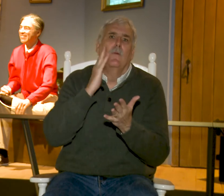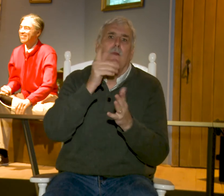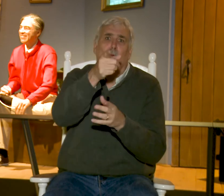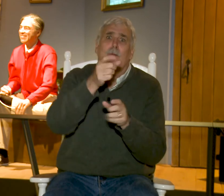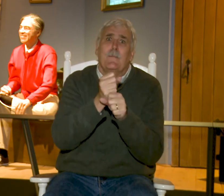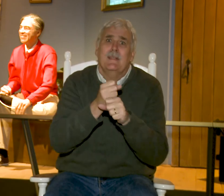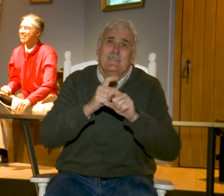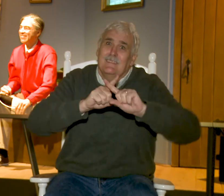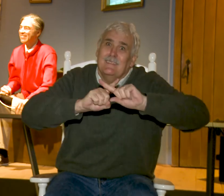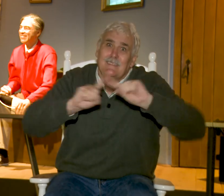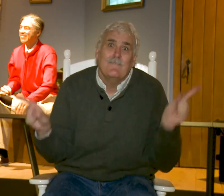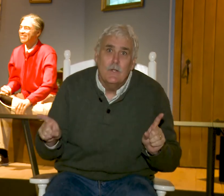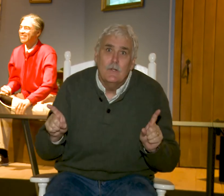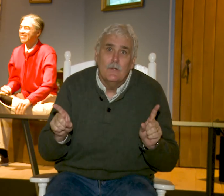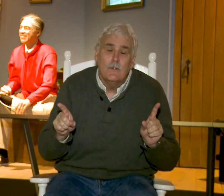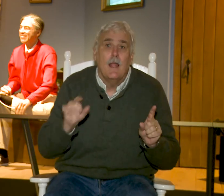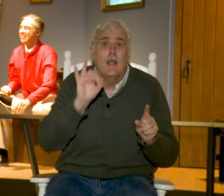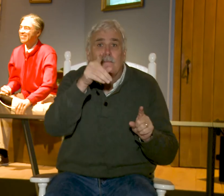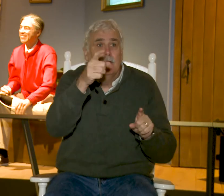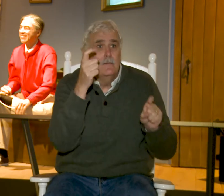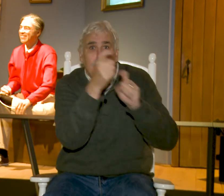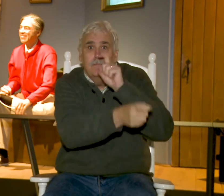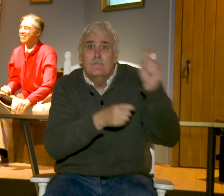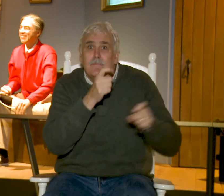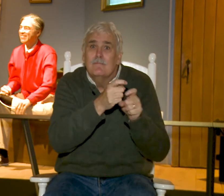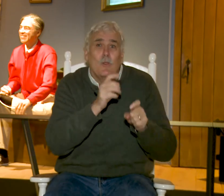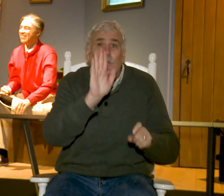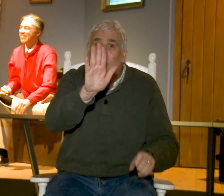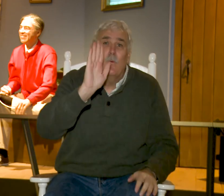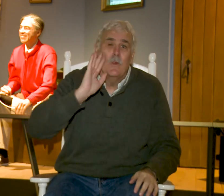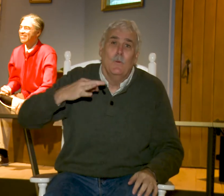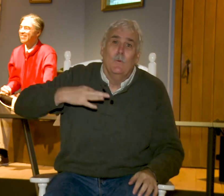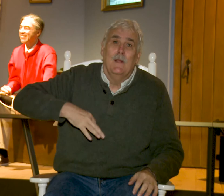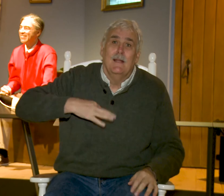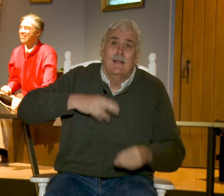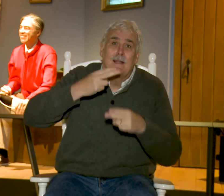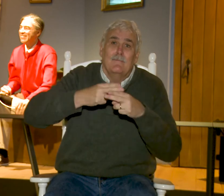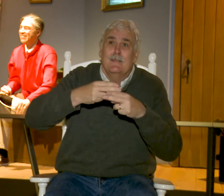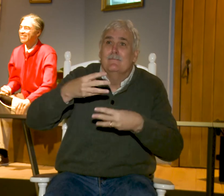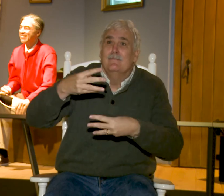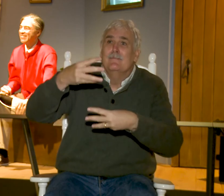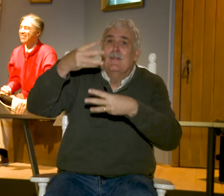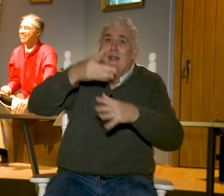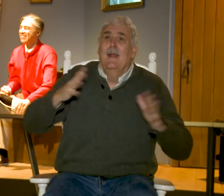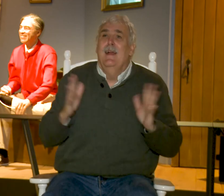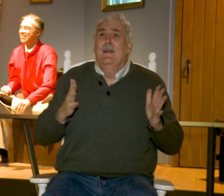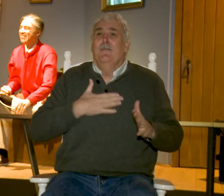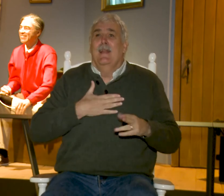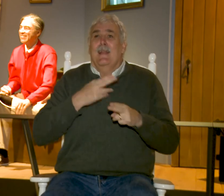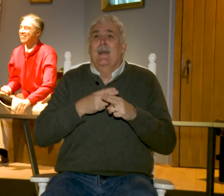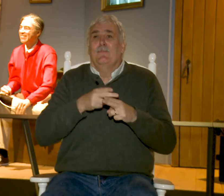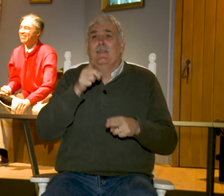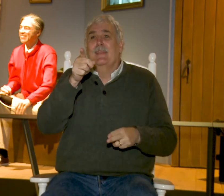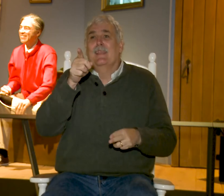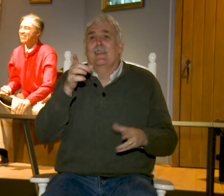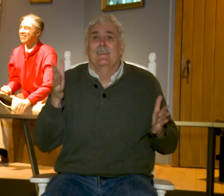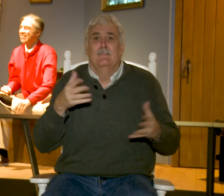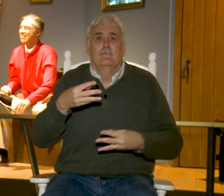You will make a difference! If you donate your name will added to the credit list. Imagine the thrill seeing your name scrolling up the